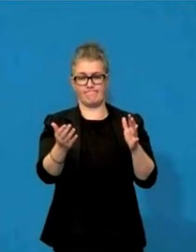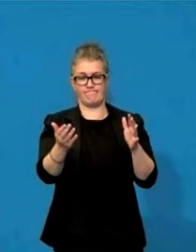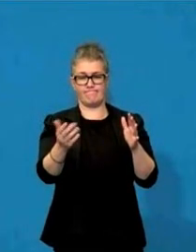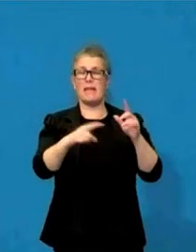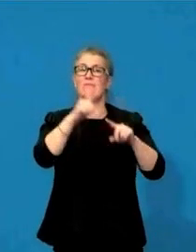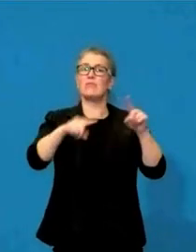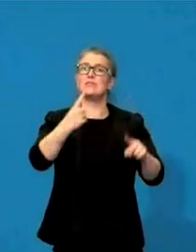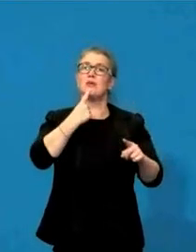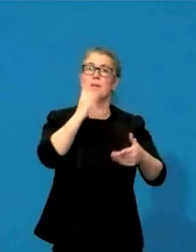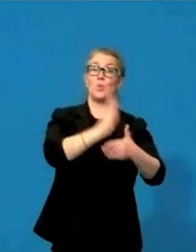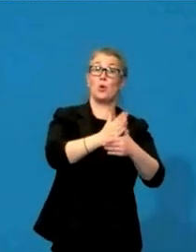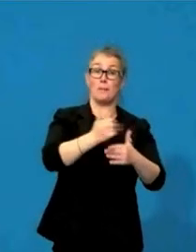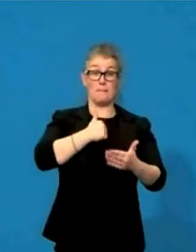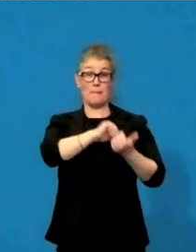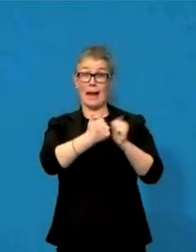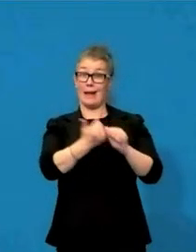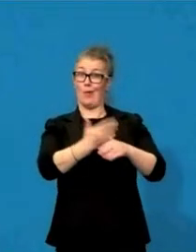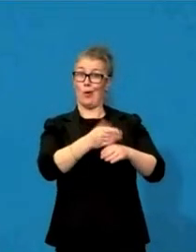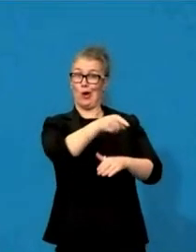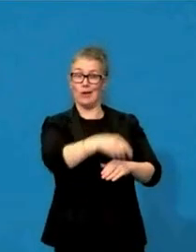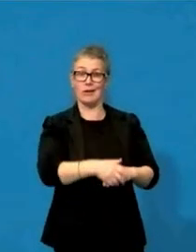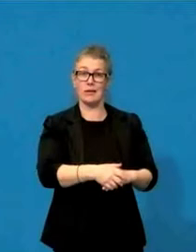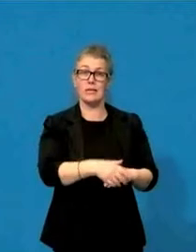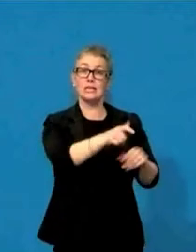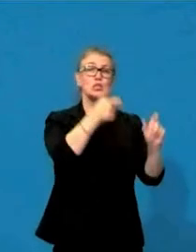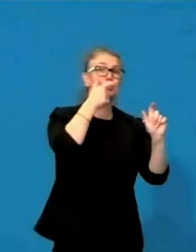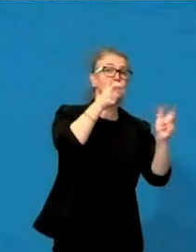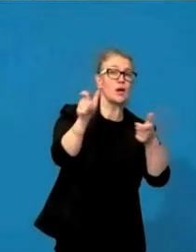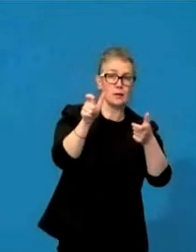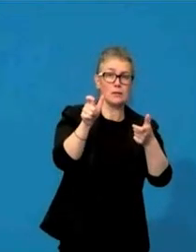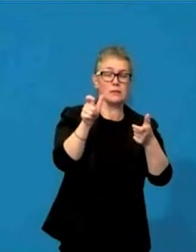My partner works for them, so he's a supervisor for the CDP program.